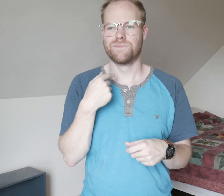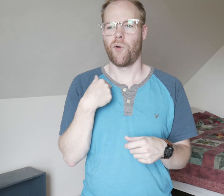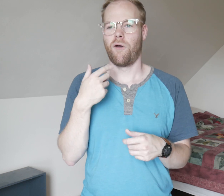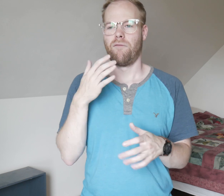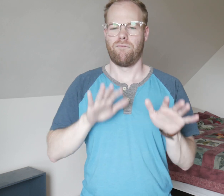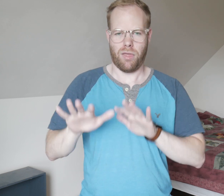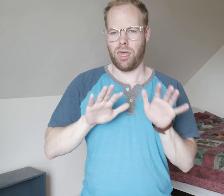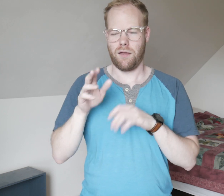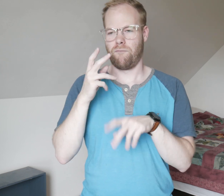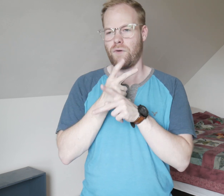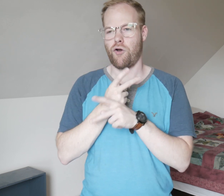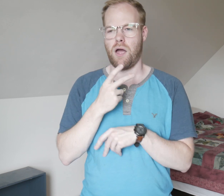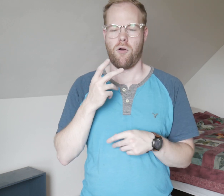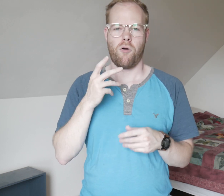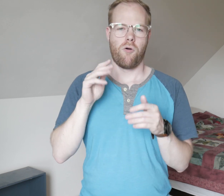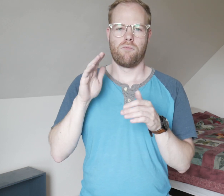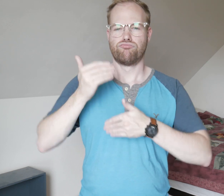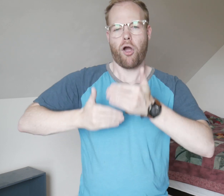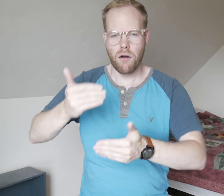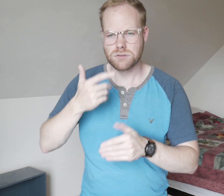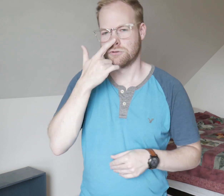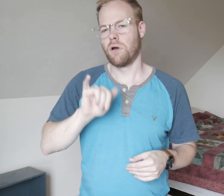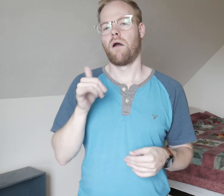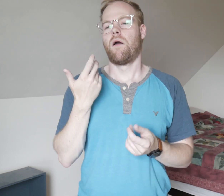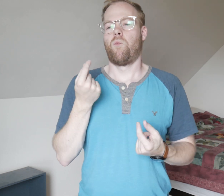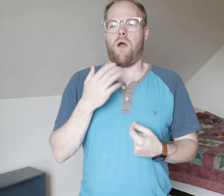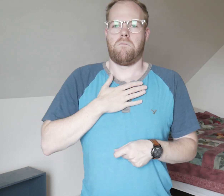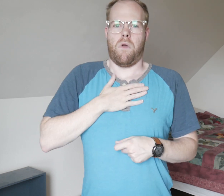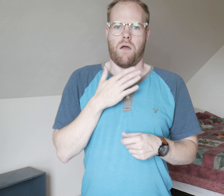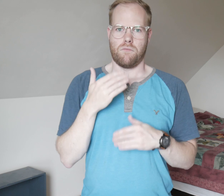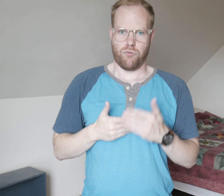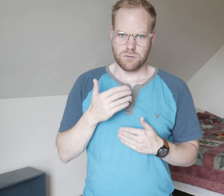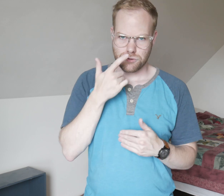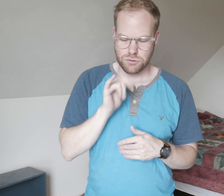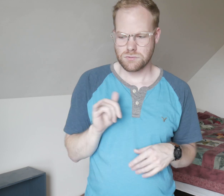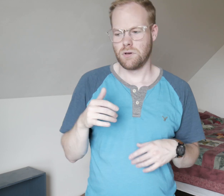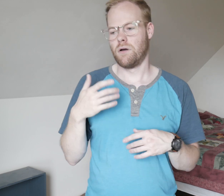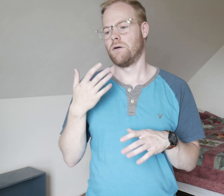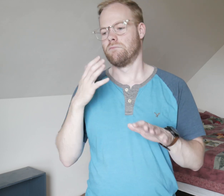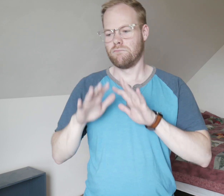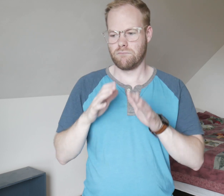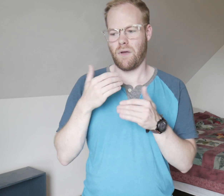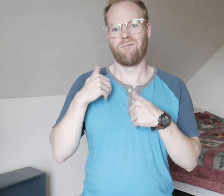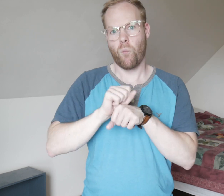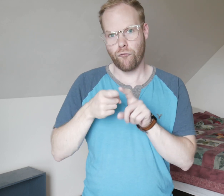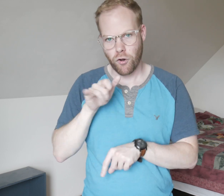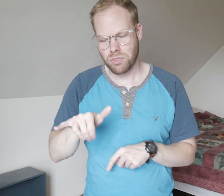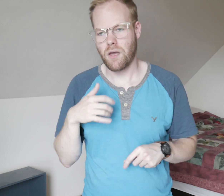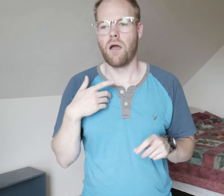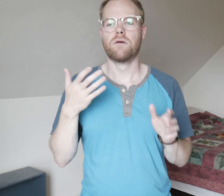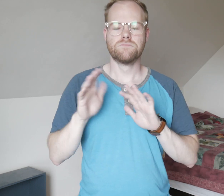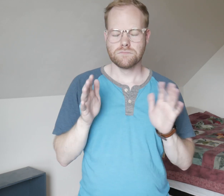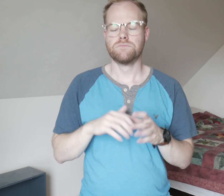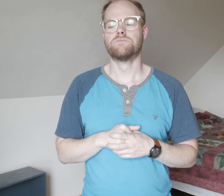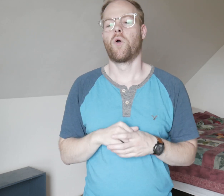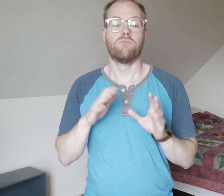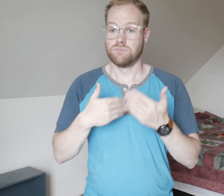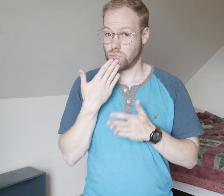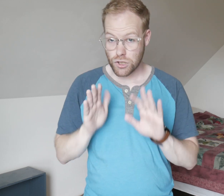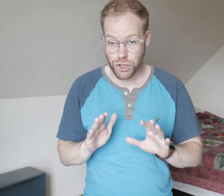I’ve been figuring out what the process looks like, what my process looks like, and having work from that. It’s going good.